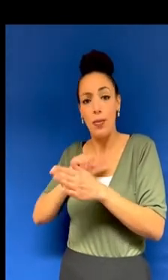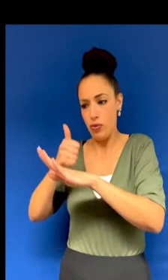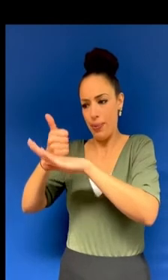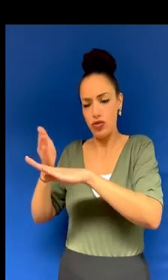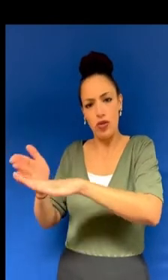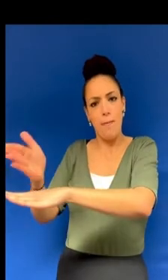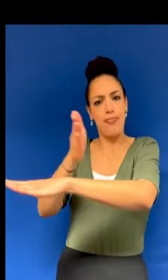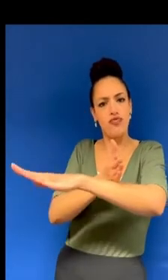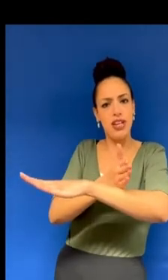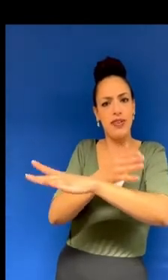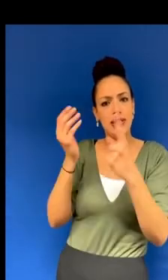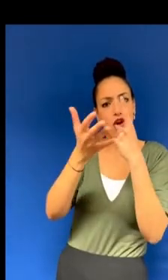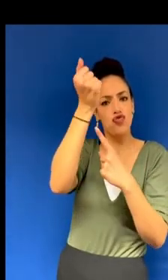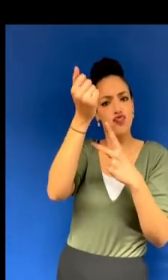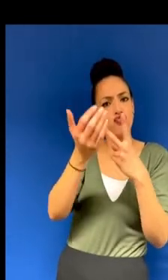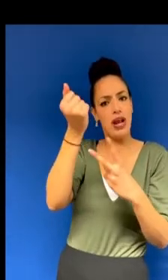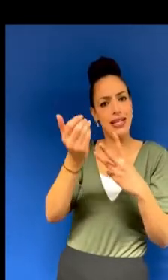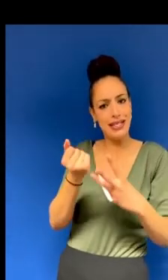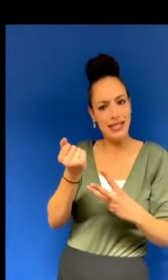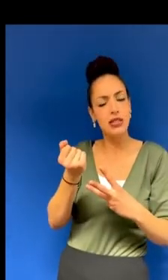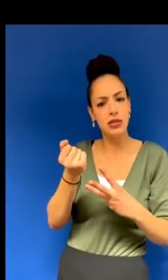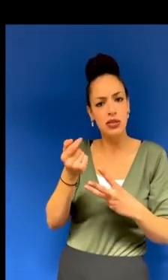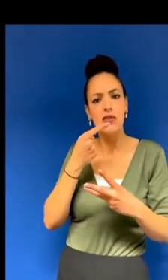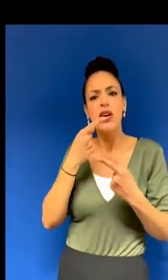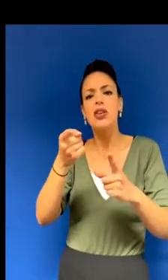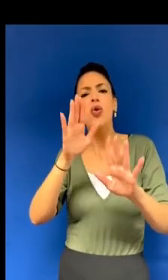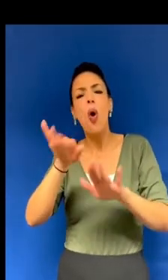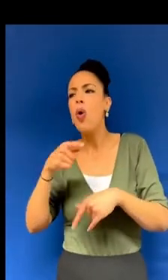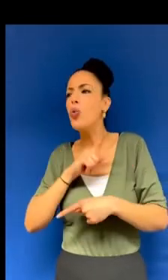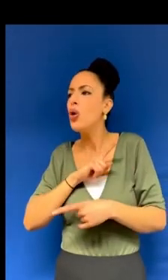if you're from like a bad background in town, just like the area yeah, like Newham in like